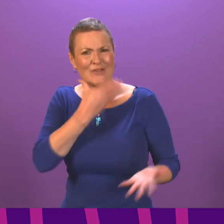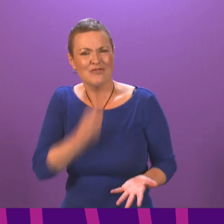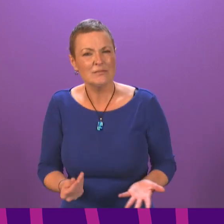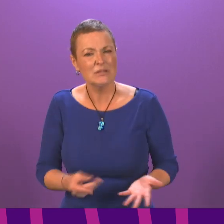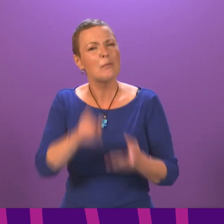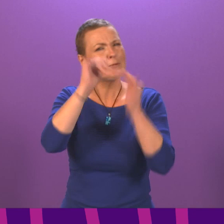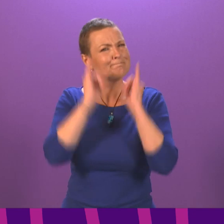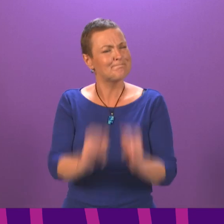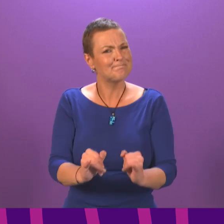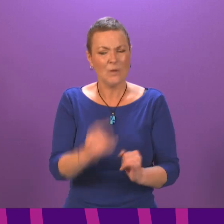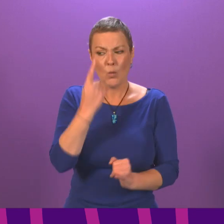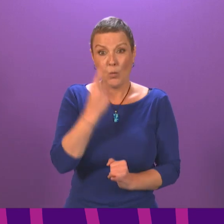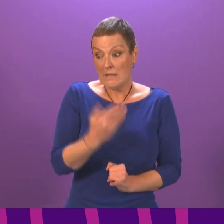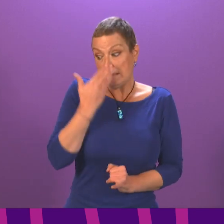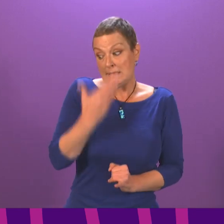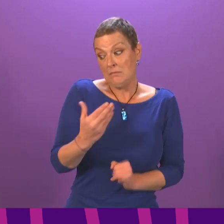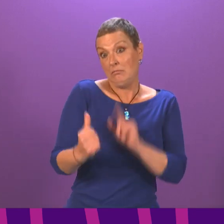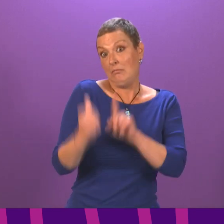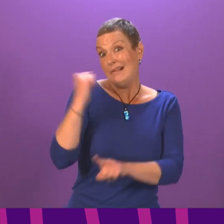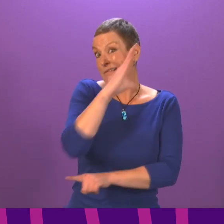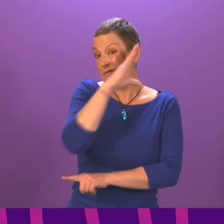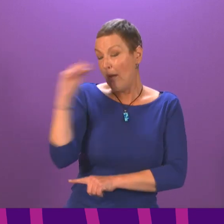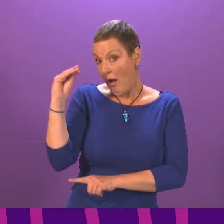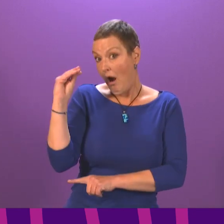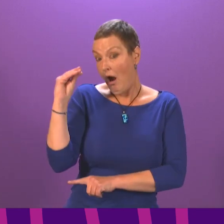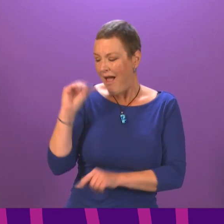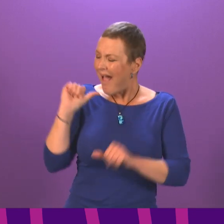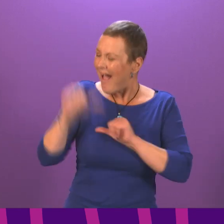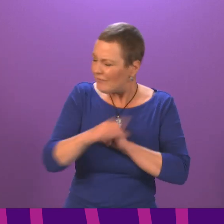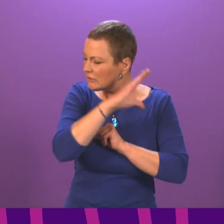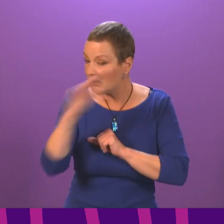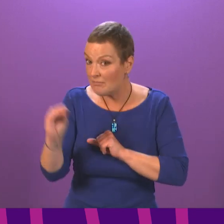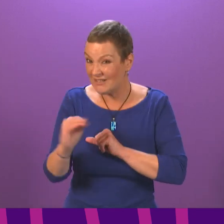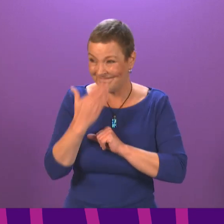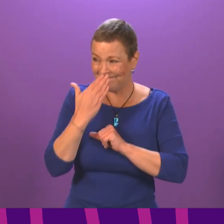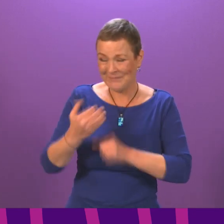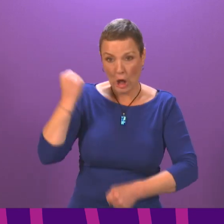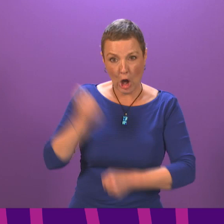of Covid after the summer was the failure of the Government to plan properly for students